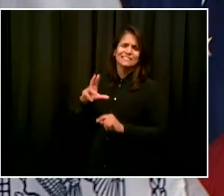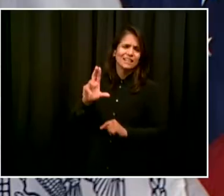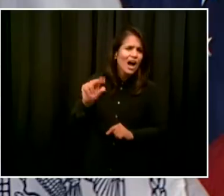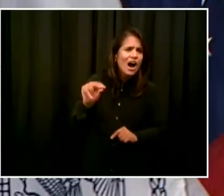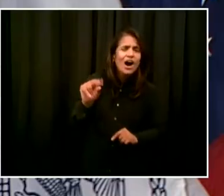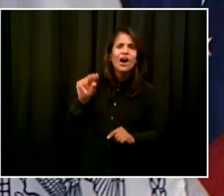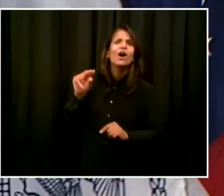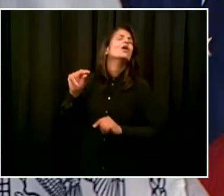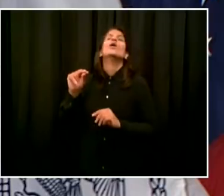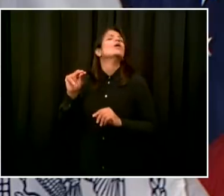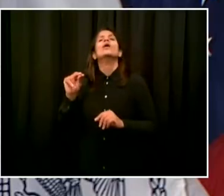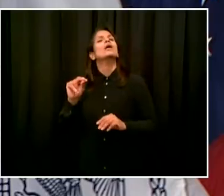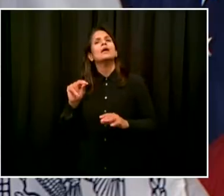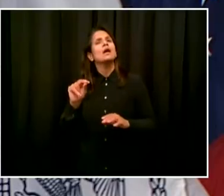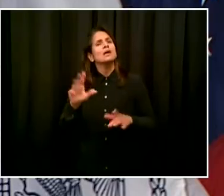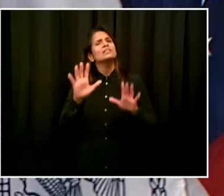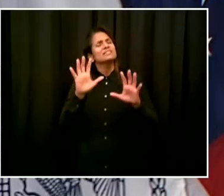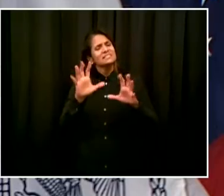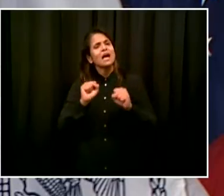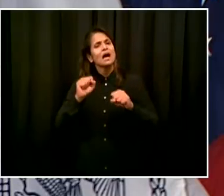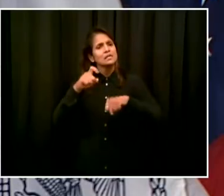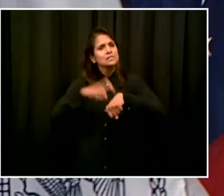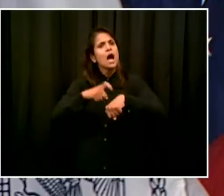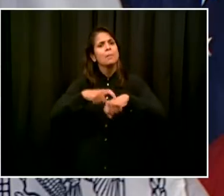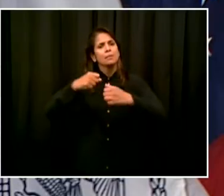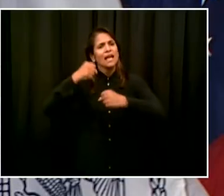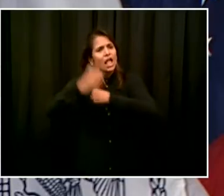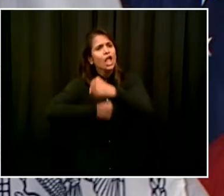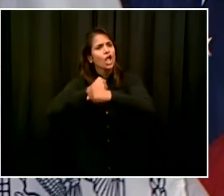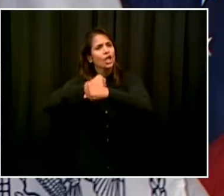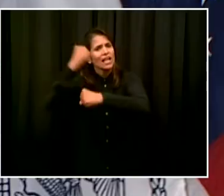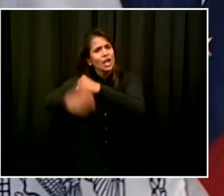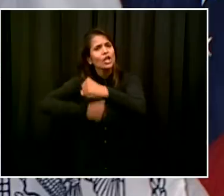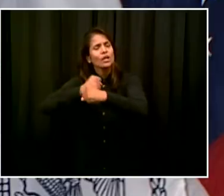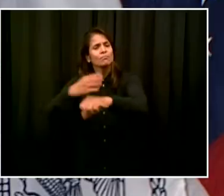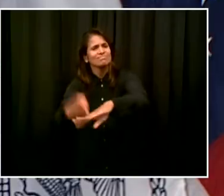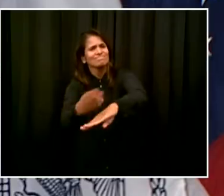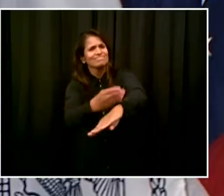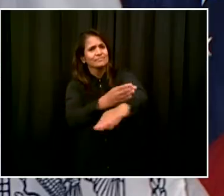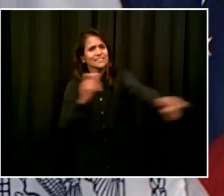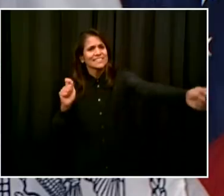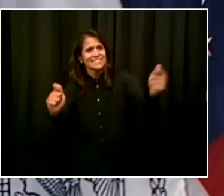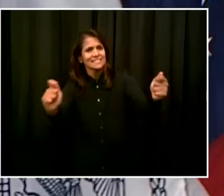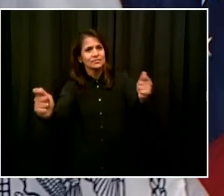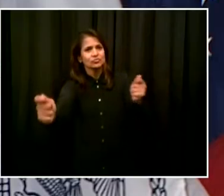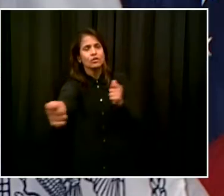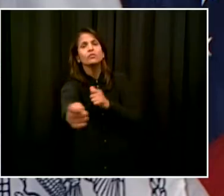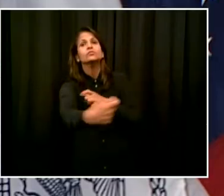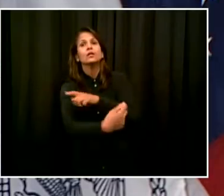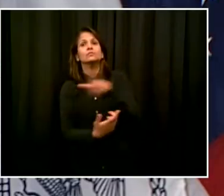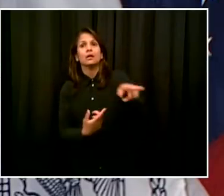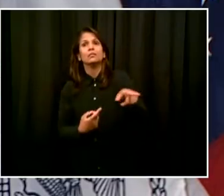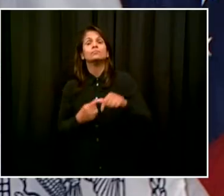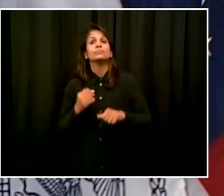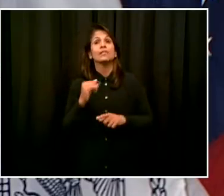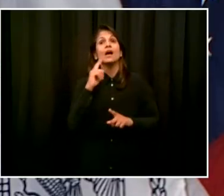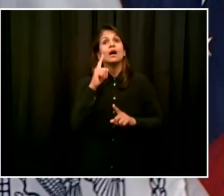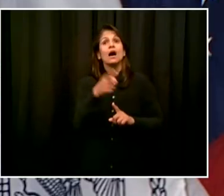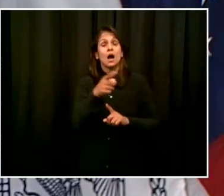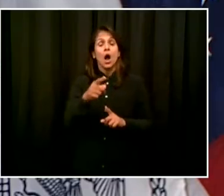OVERNIGHT. IT WILL TAKE MANY YEARS, I THINK. ON THE BUDGET FRONT, YEAH,